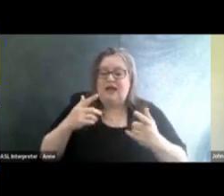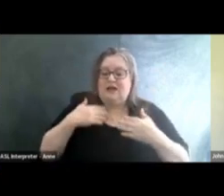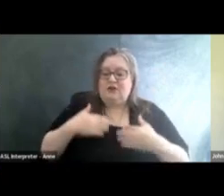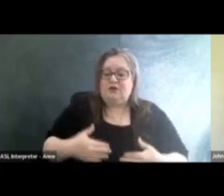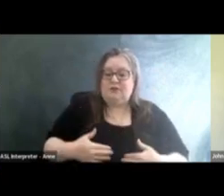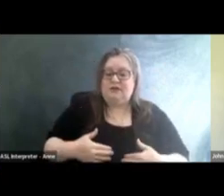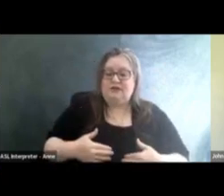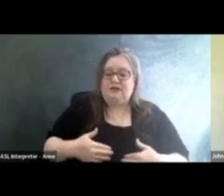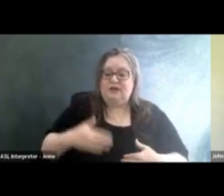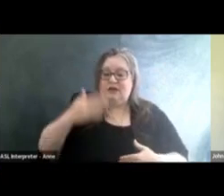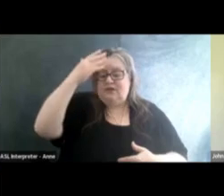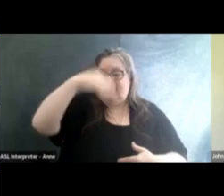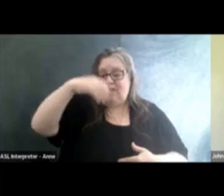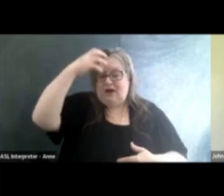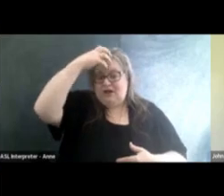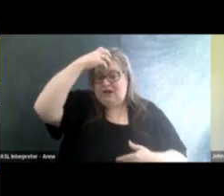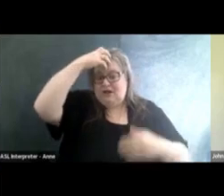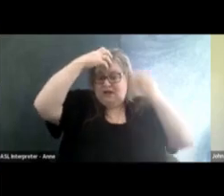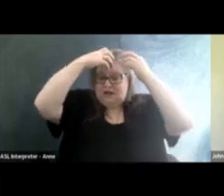the frontal lobes make up a higher proportion of the total